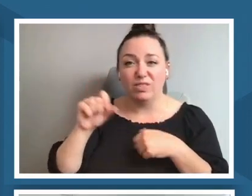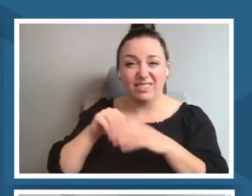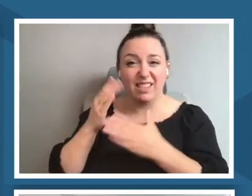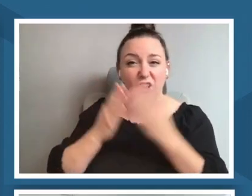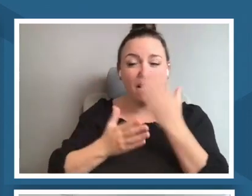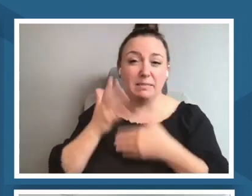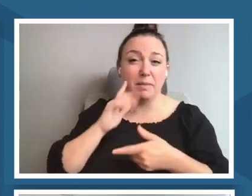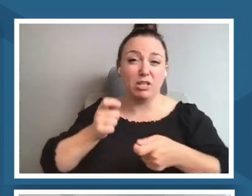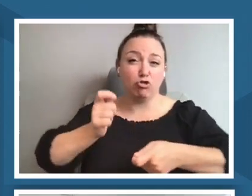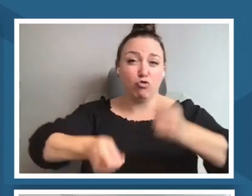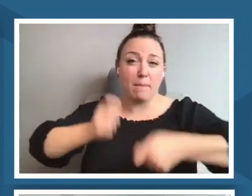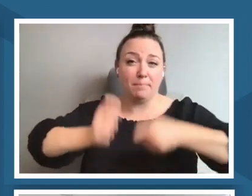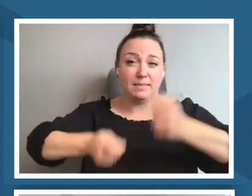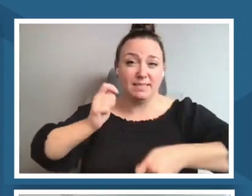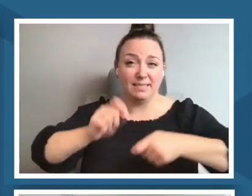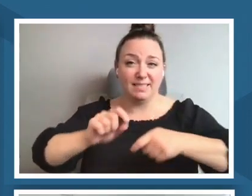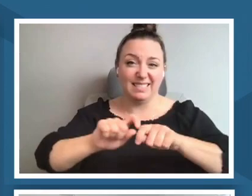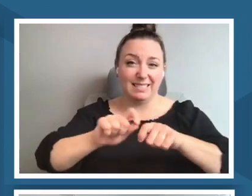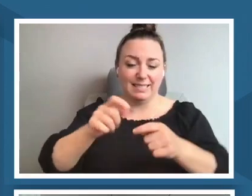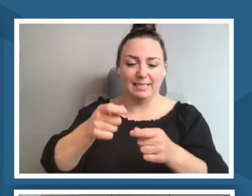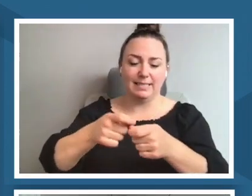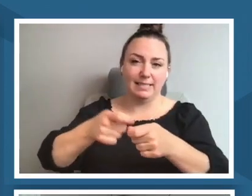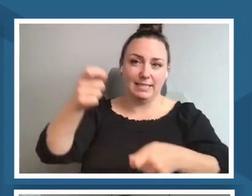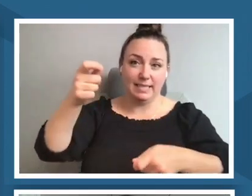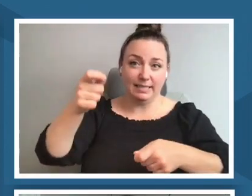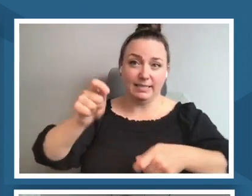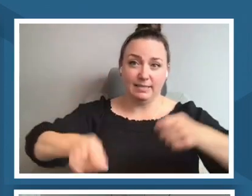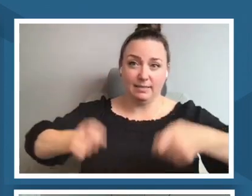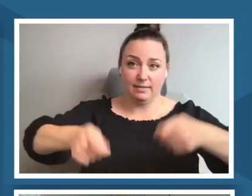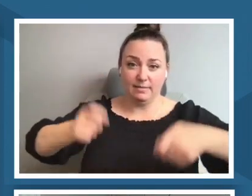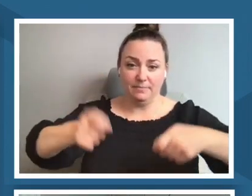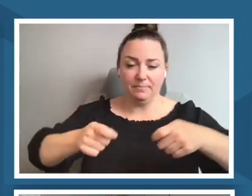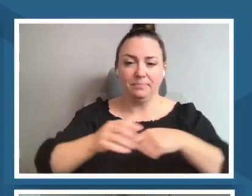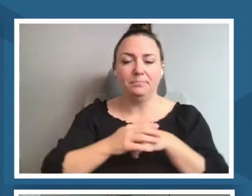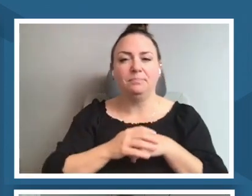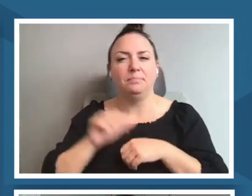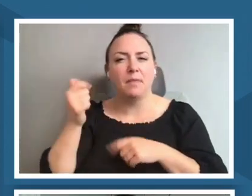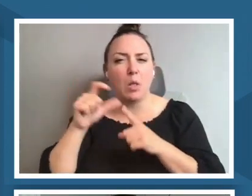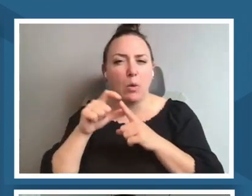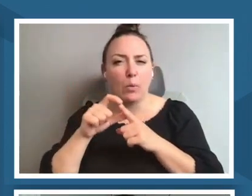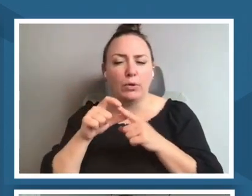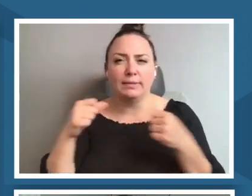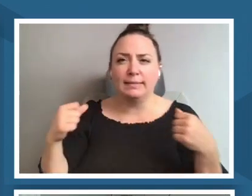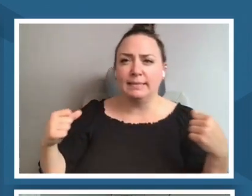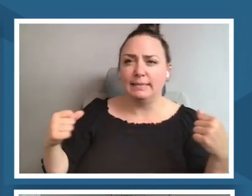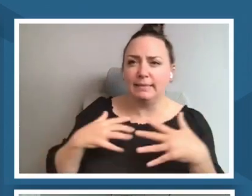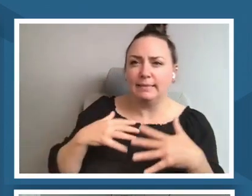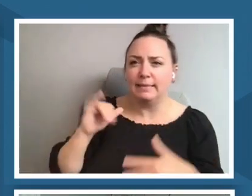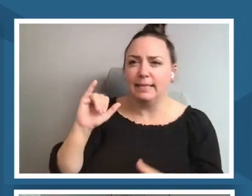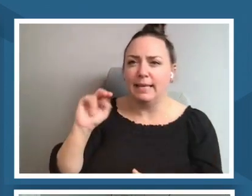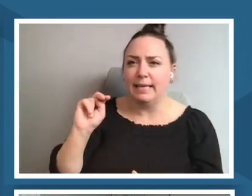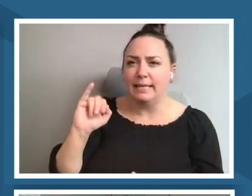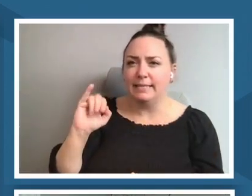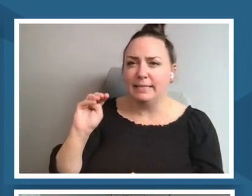um and then some words like intimidating